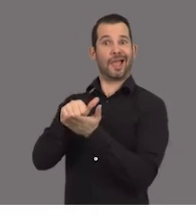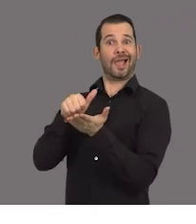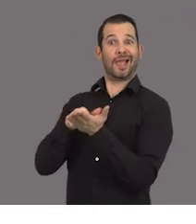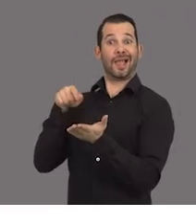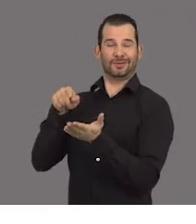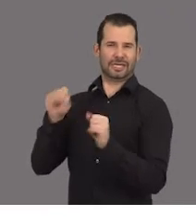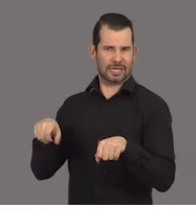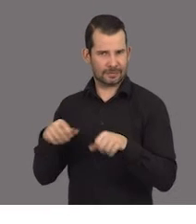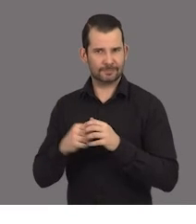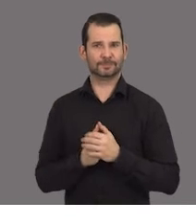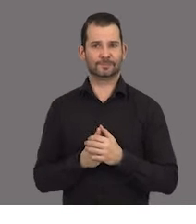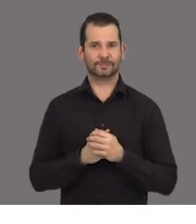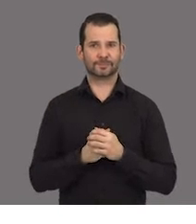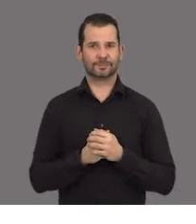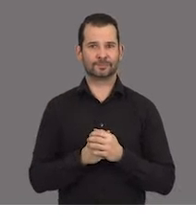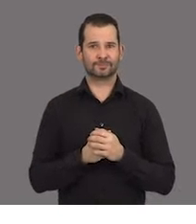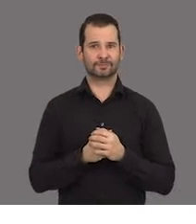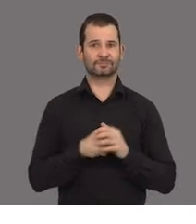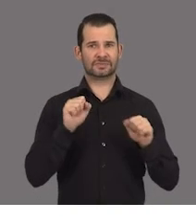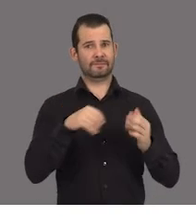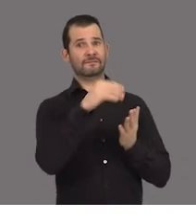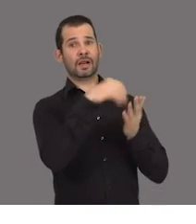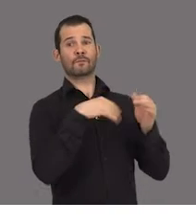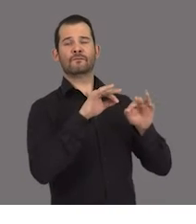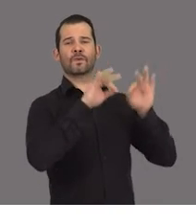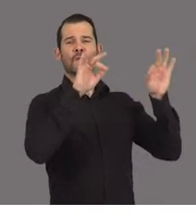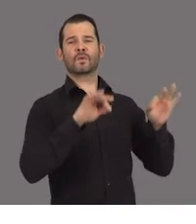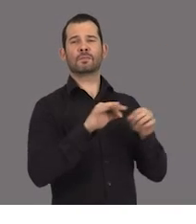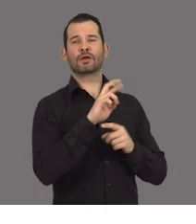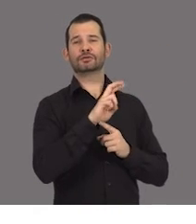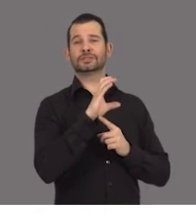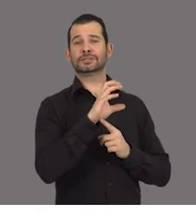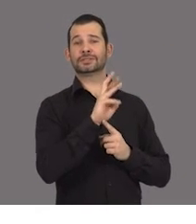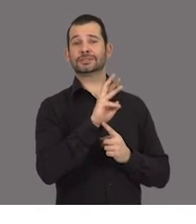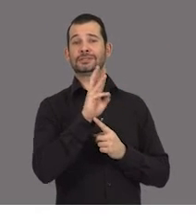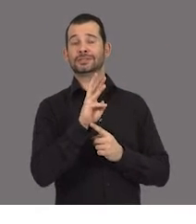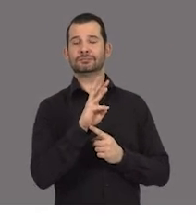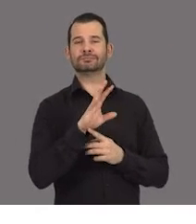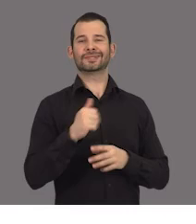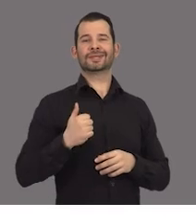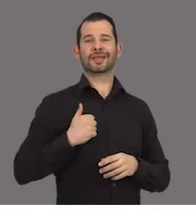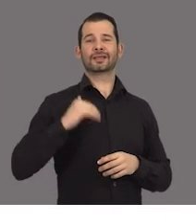you can fill out Form RC66, Canada child benefit application